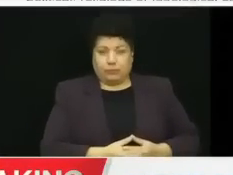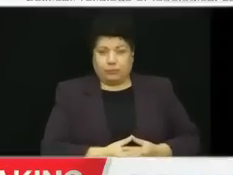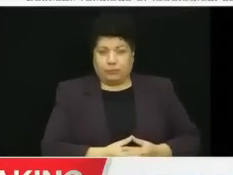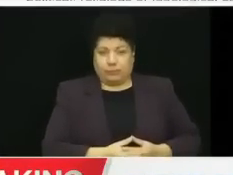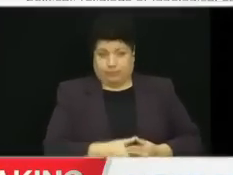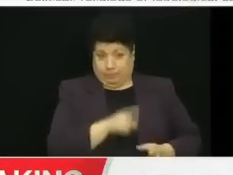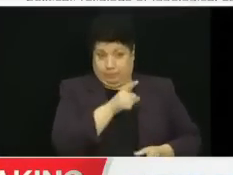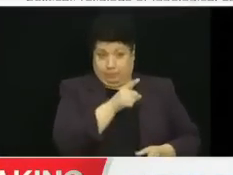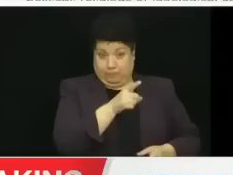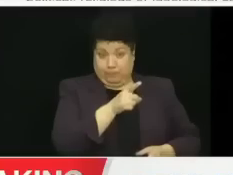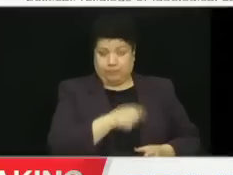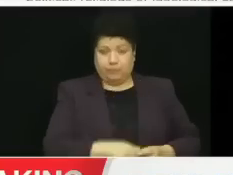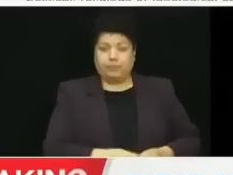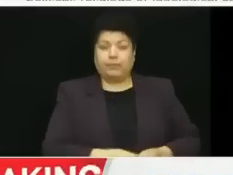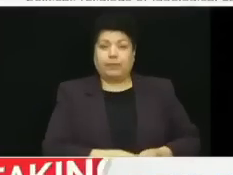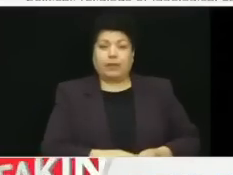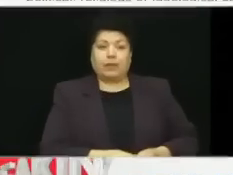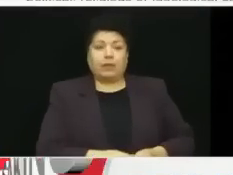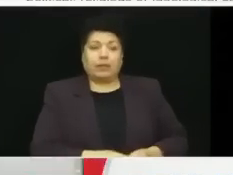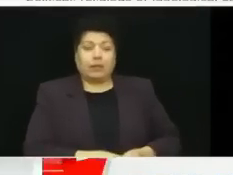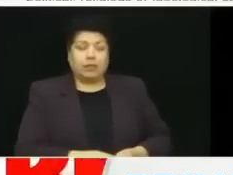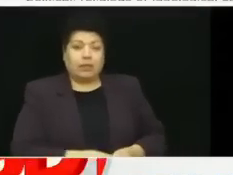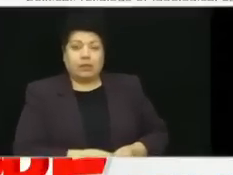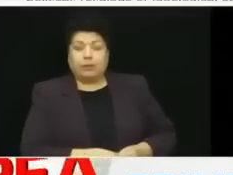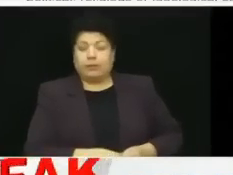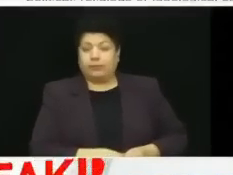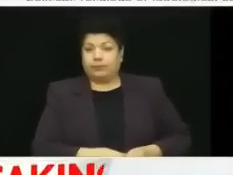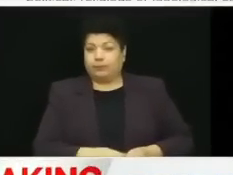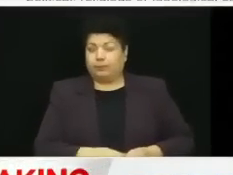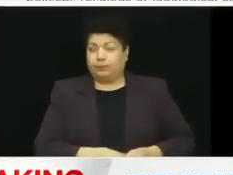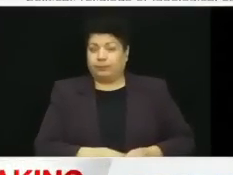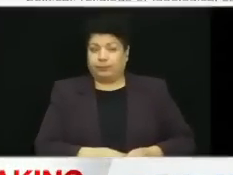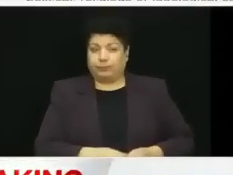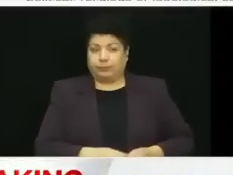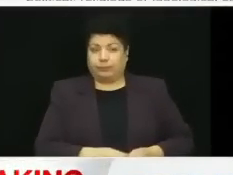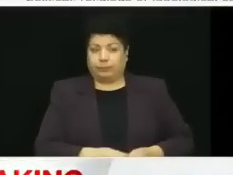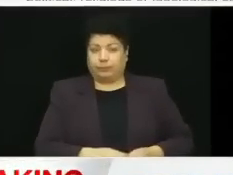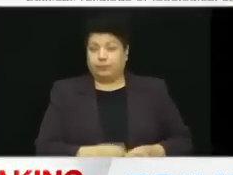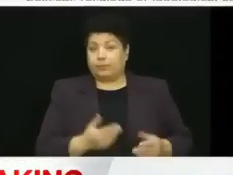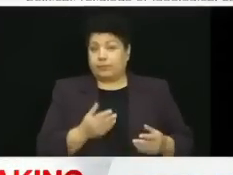AND THEN THEY CAN GO AND DO THAT